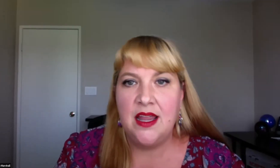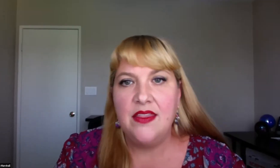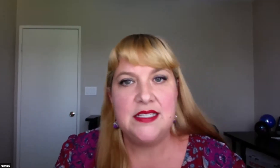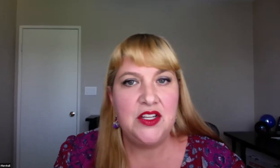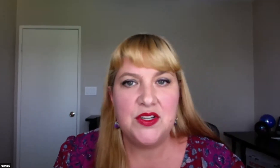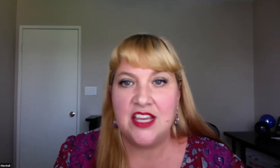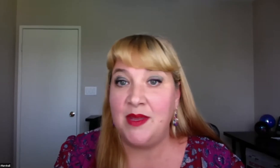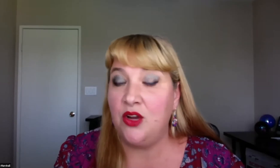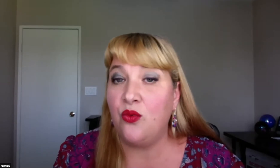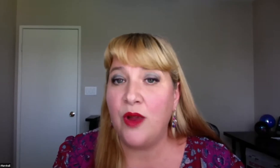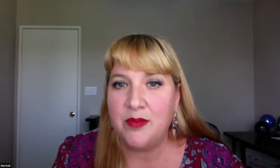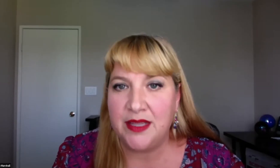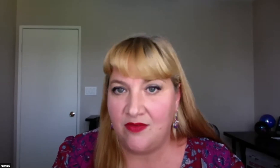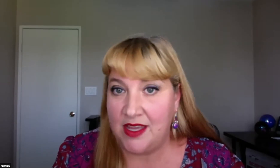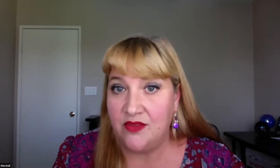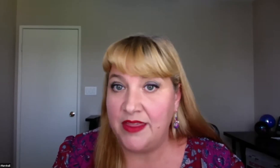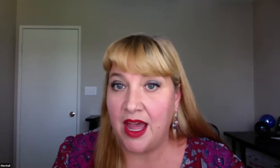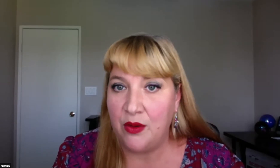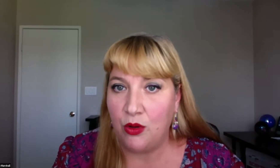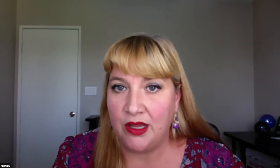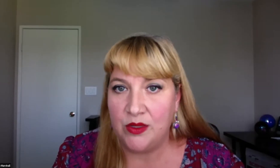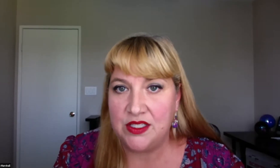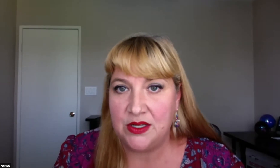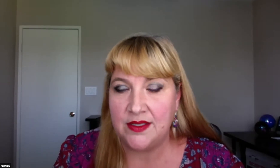Renee Marshall: The teachers have been incredibly inventive with how they're working with students.